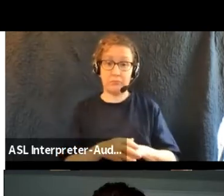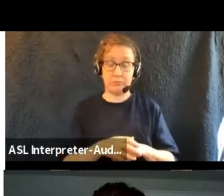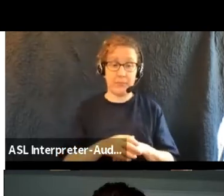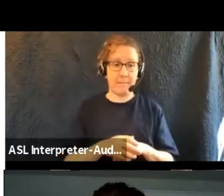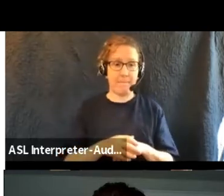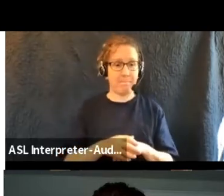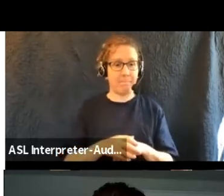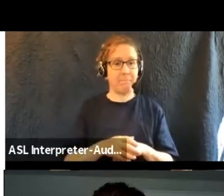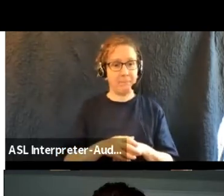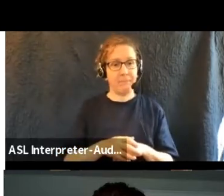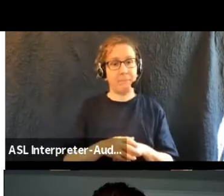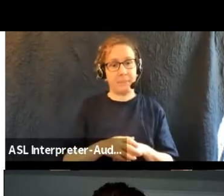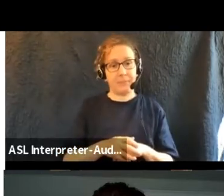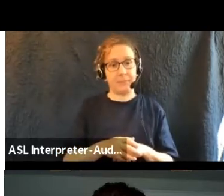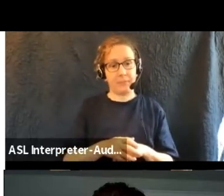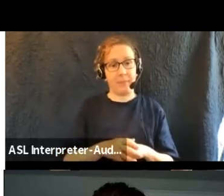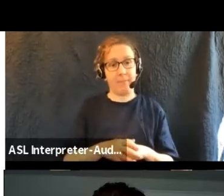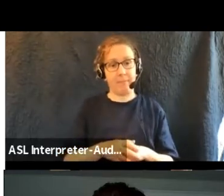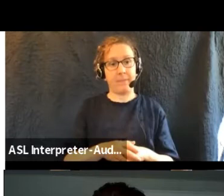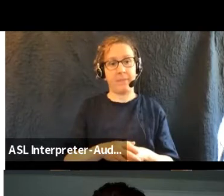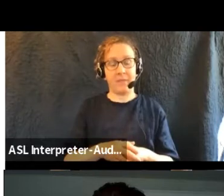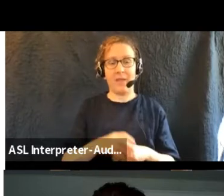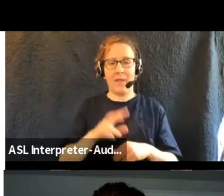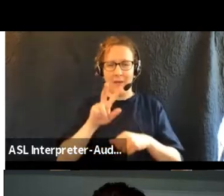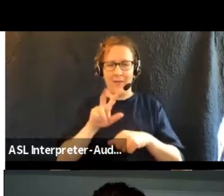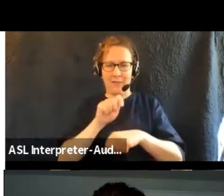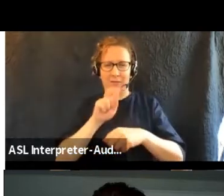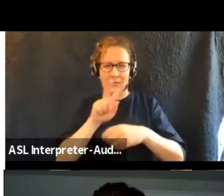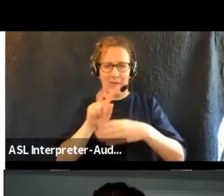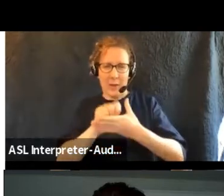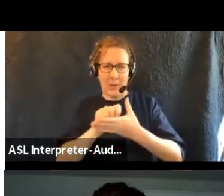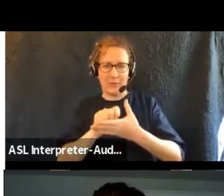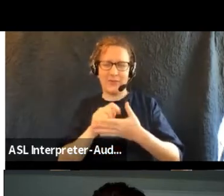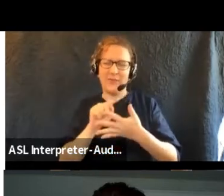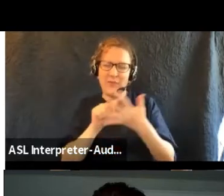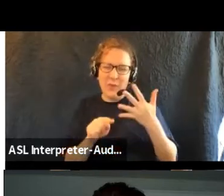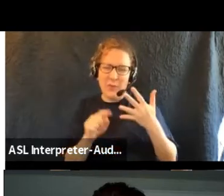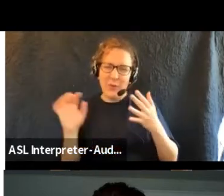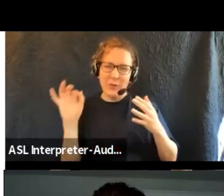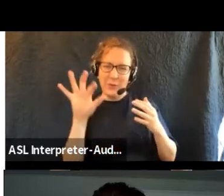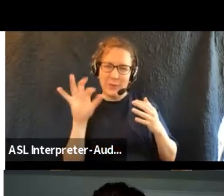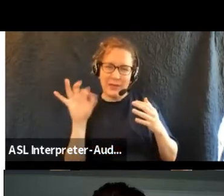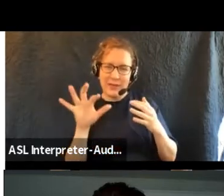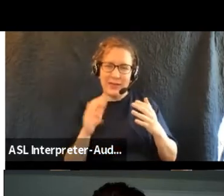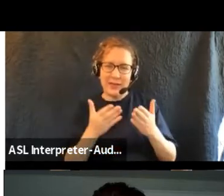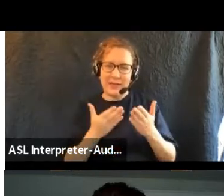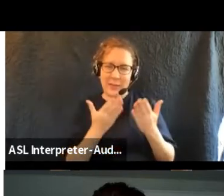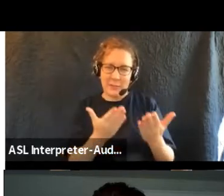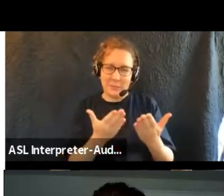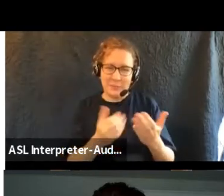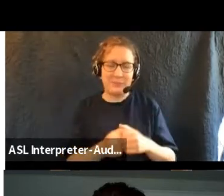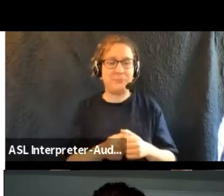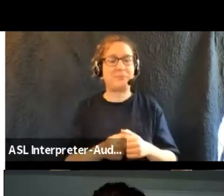So in terms of videos, the few tips that I have are to make sure that you get any notes